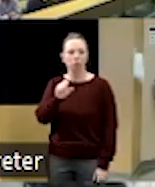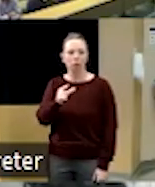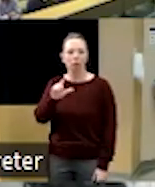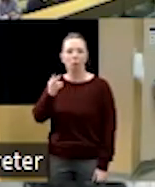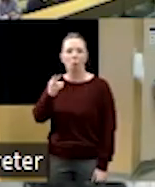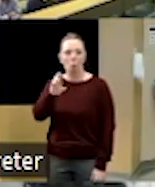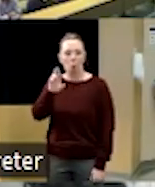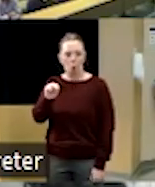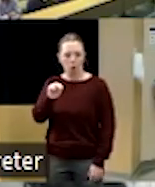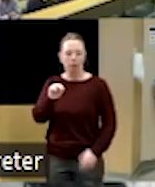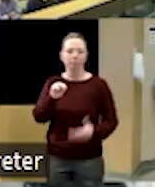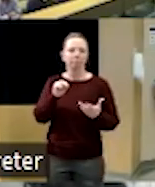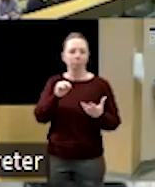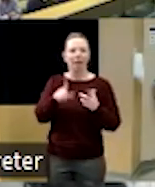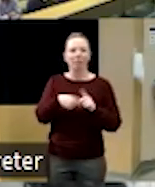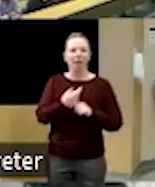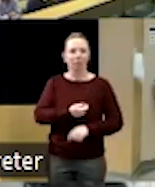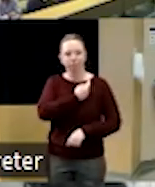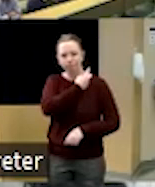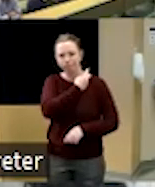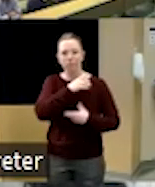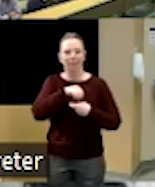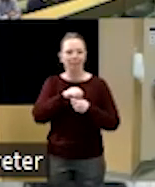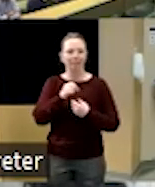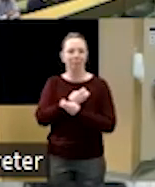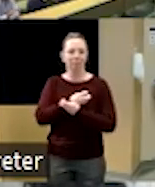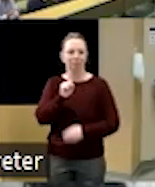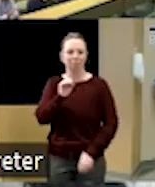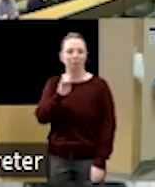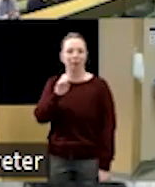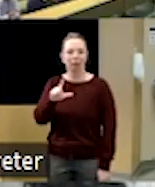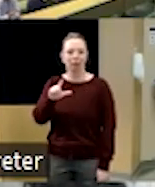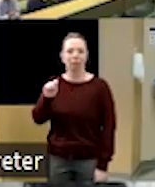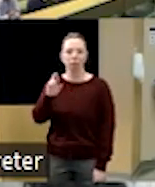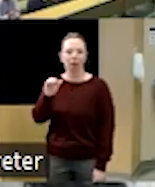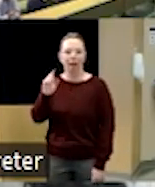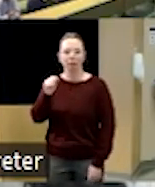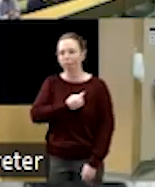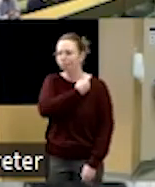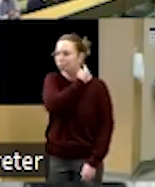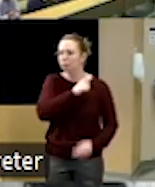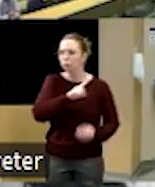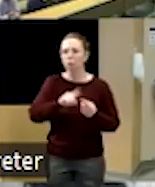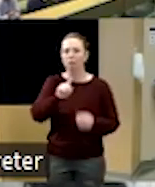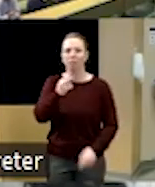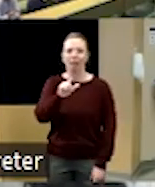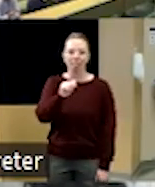via the spinothalamic tract it will move on to the thalamus and finally to the somatosensory cortex